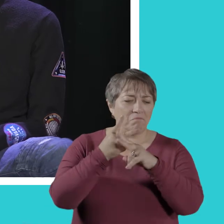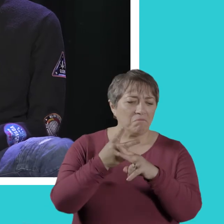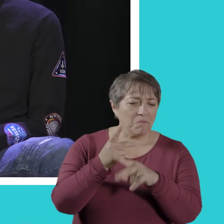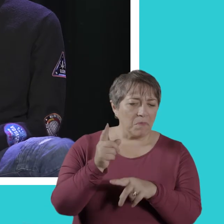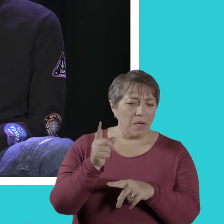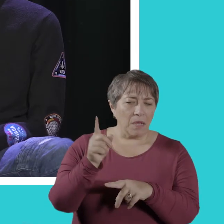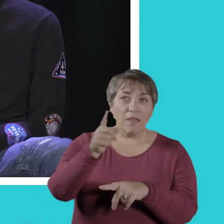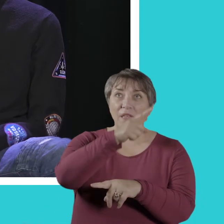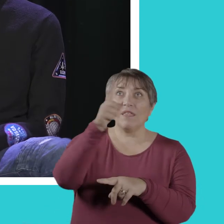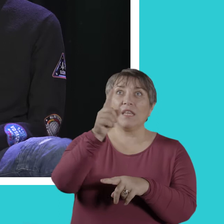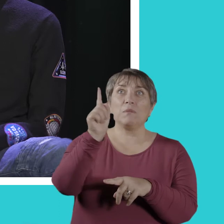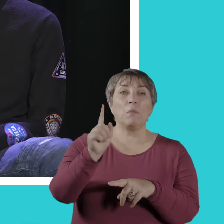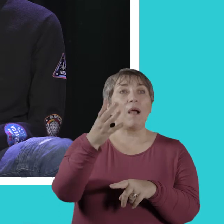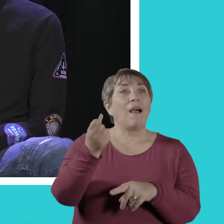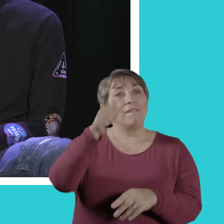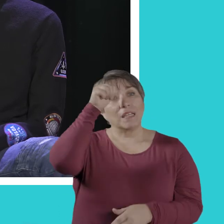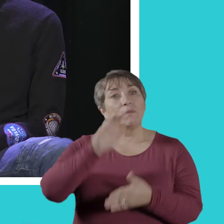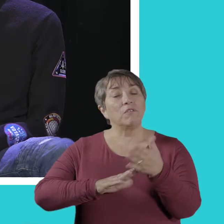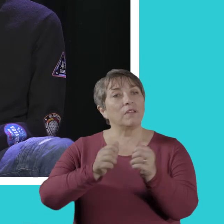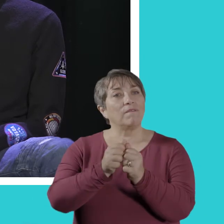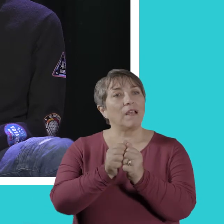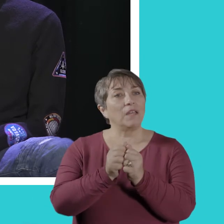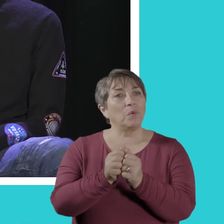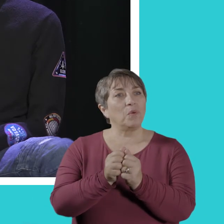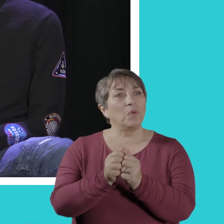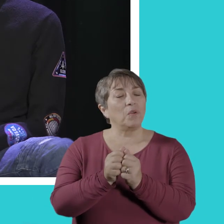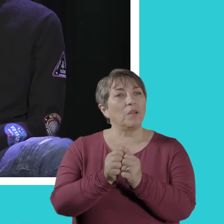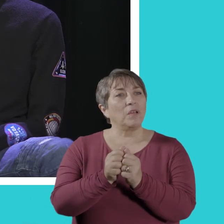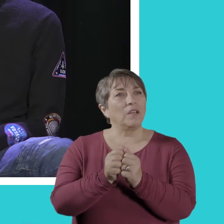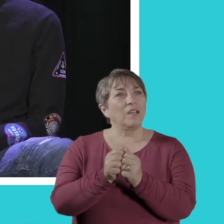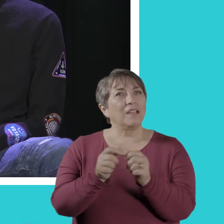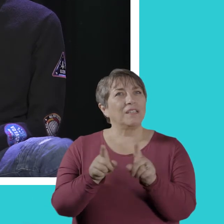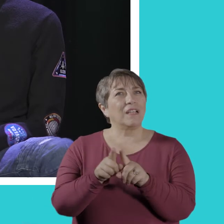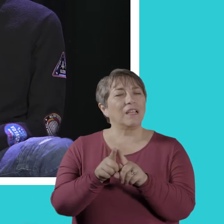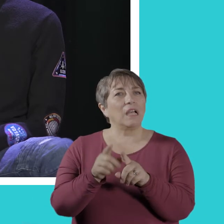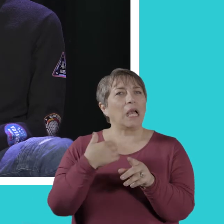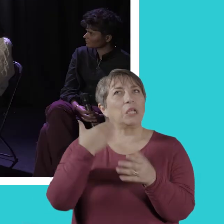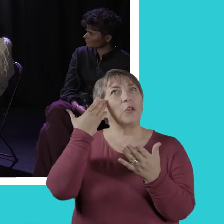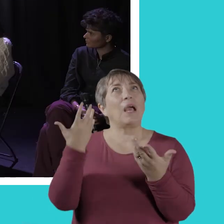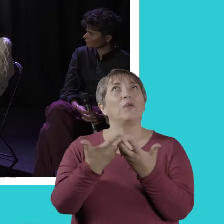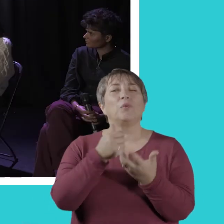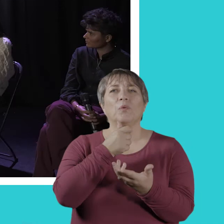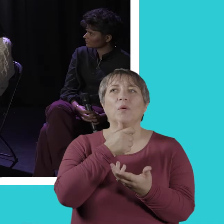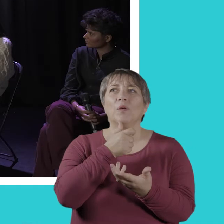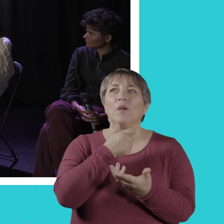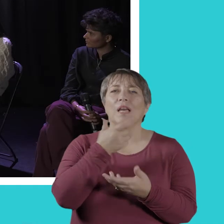actually of value is like in I don't know how to explain at the last point... it's a weird